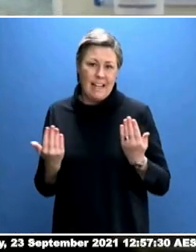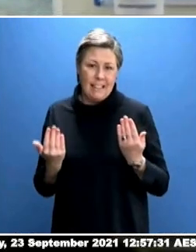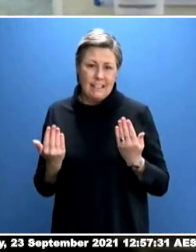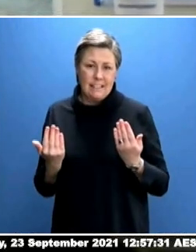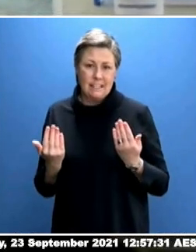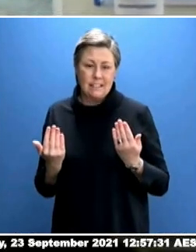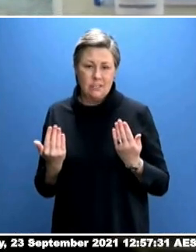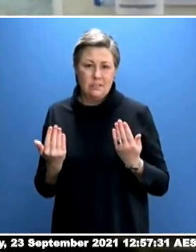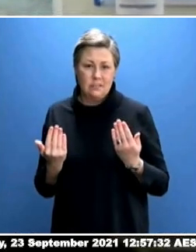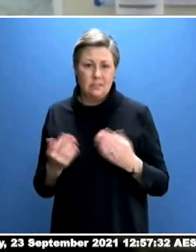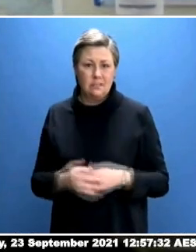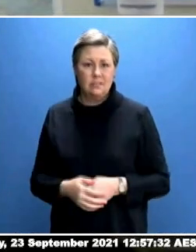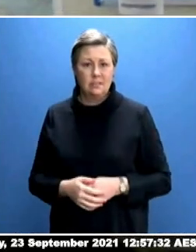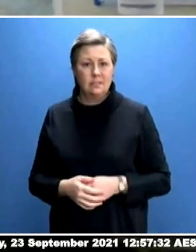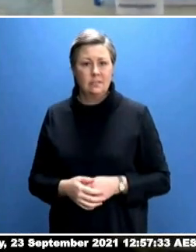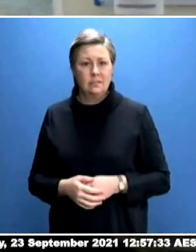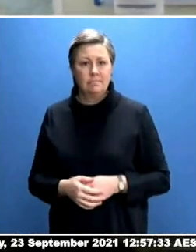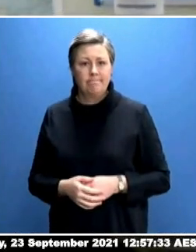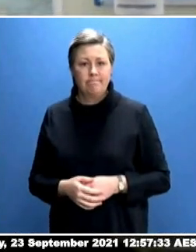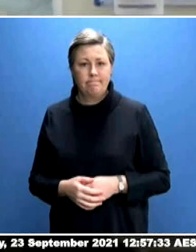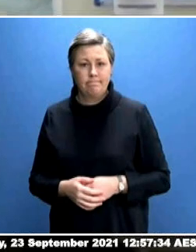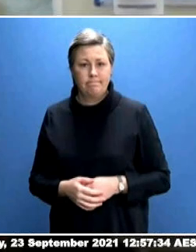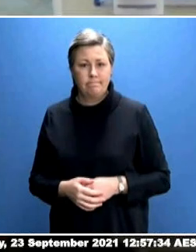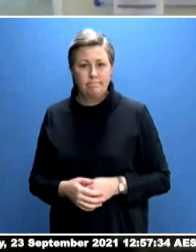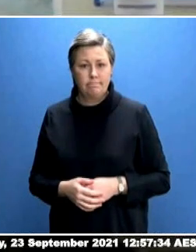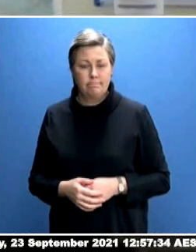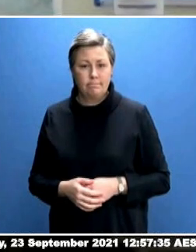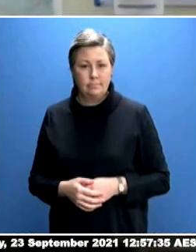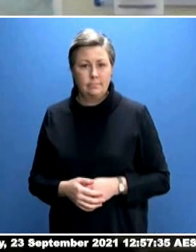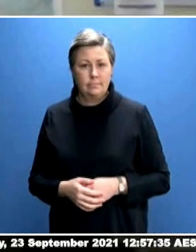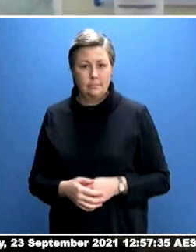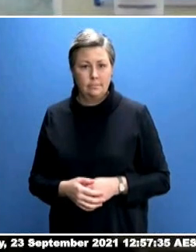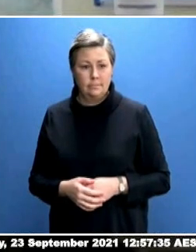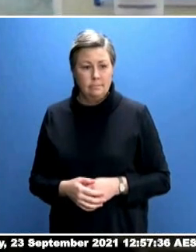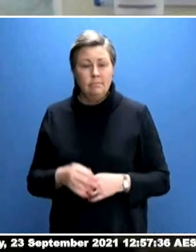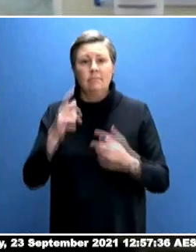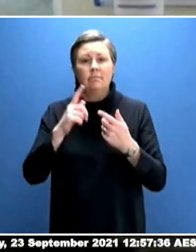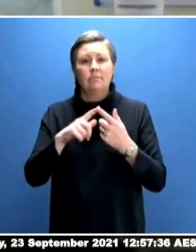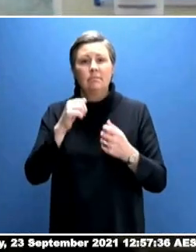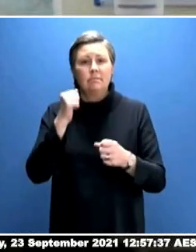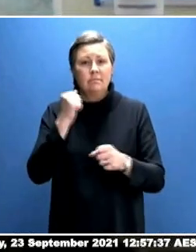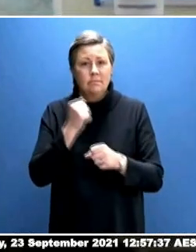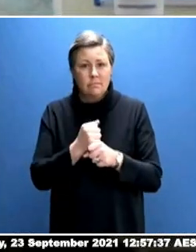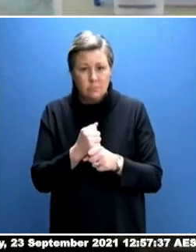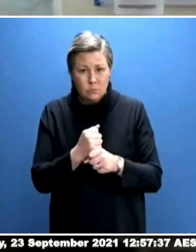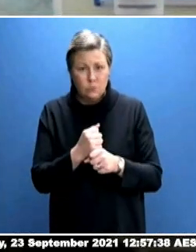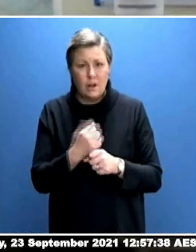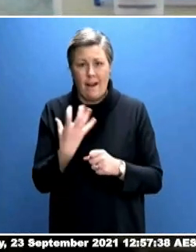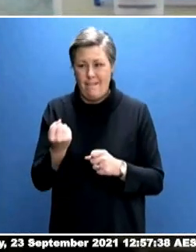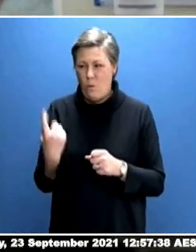There has been opportunities, and I reference there is opportunities with things like the Tripartite Forum, that's implementing the NT